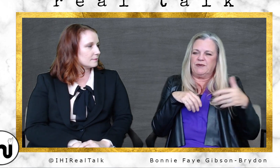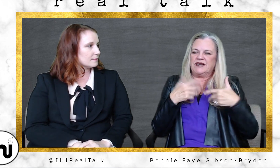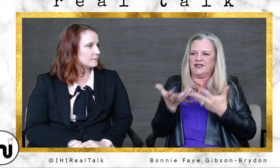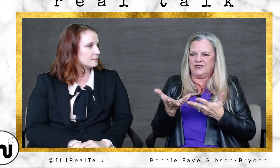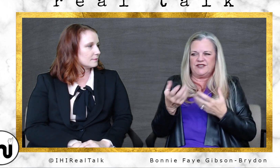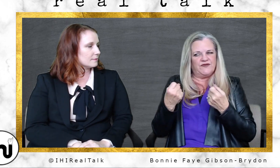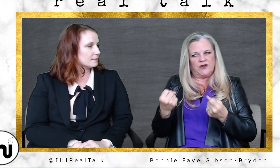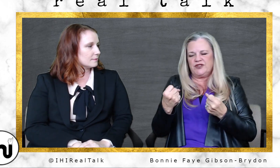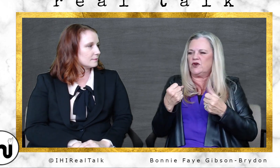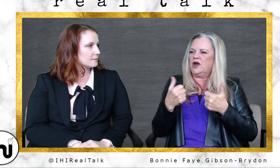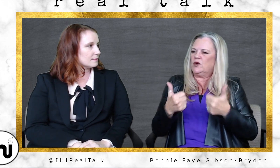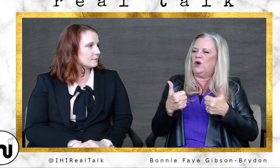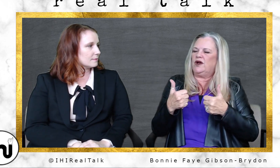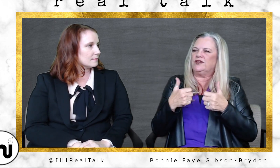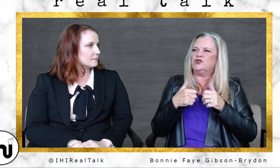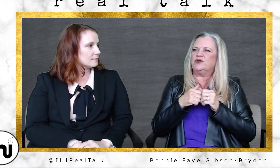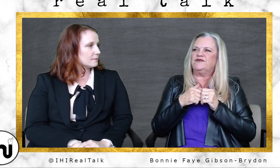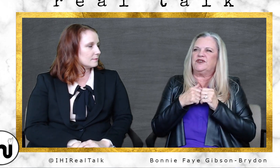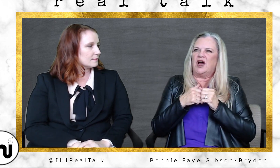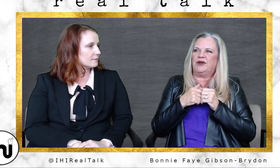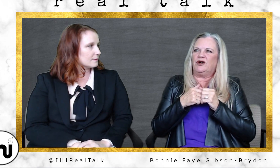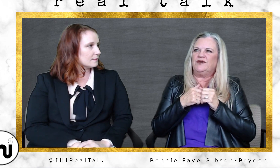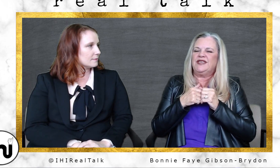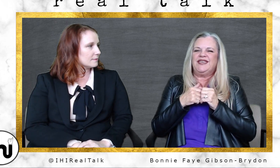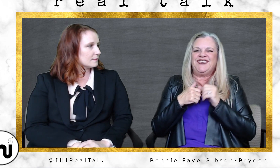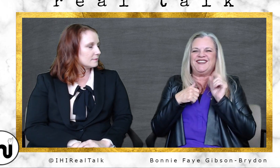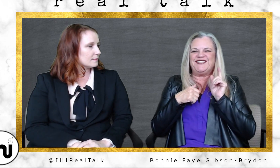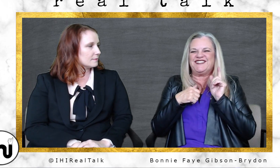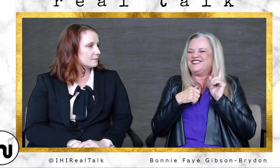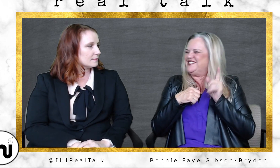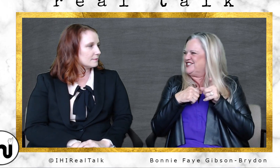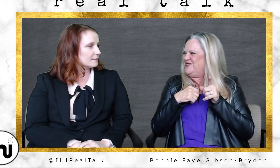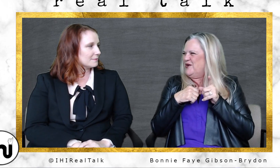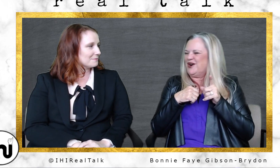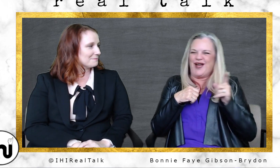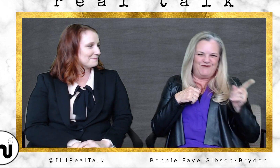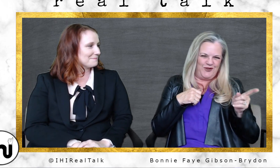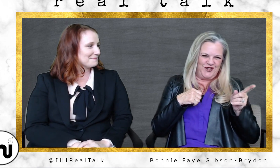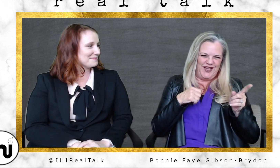My cousin is very strong and well and doing phenomenal. He's 6'4". I'm 4'11",